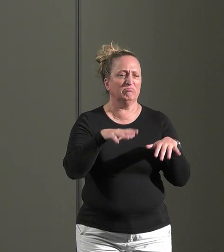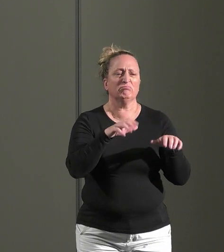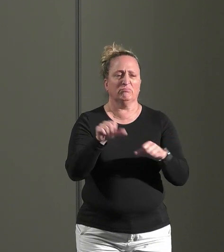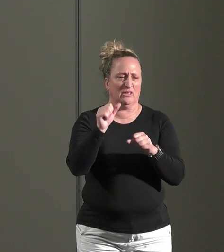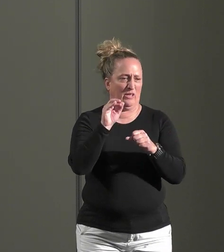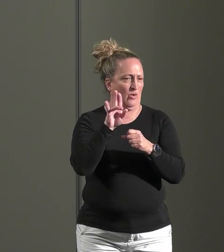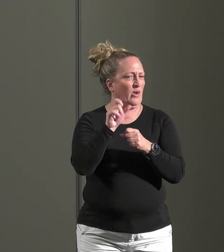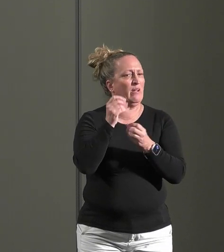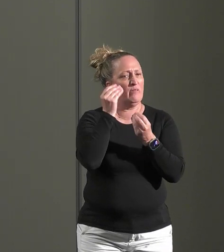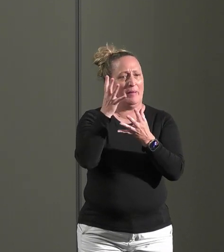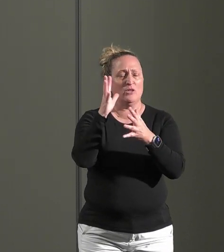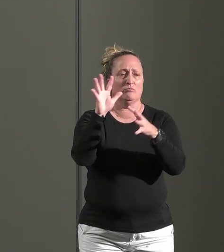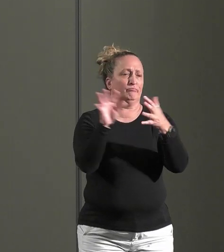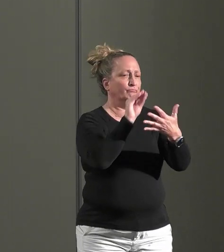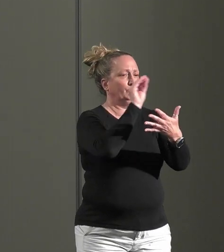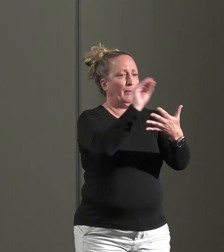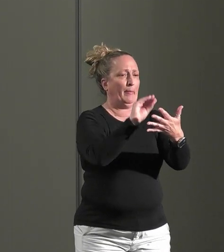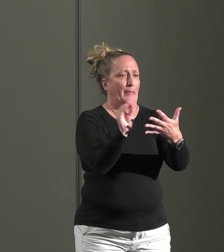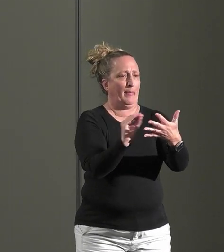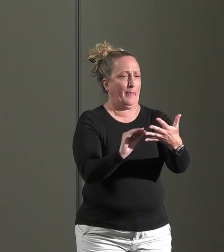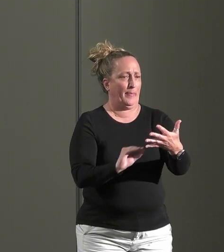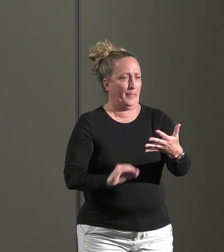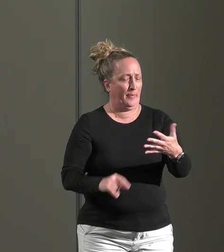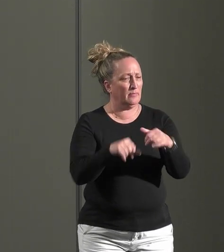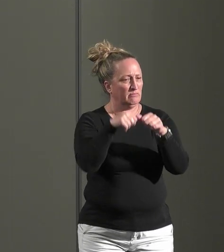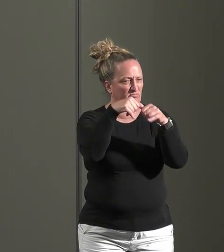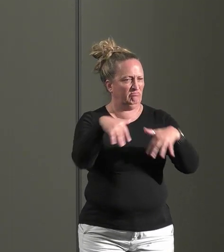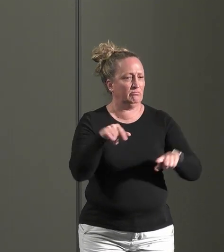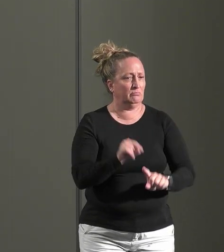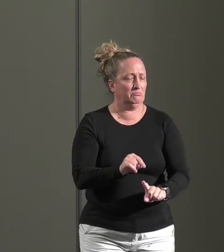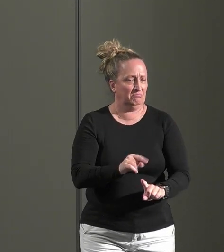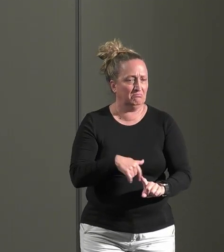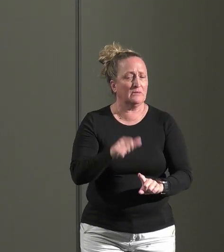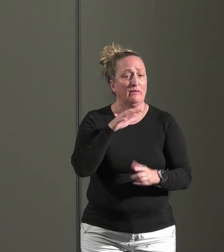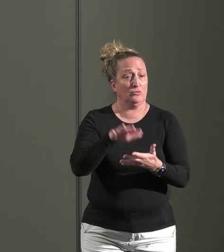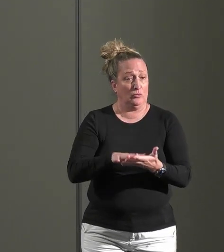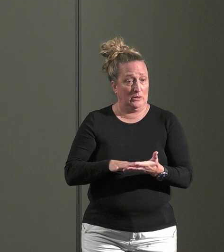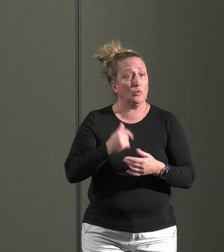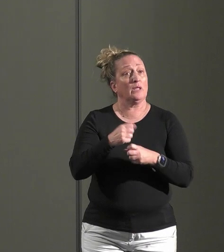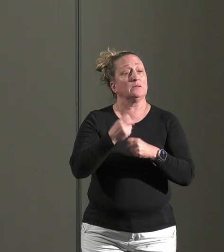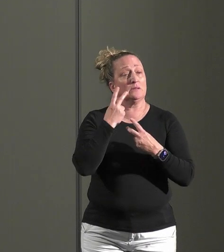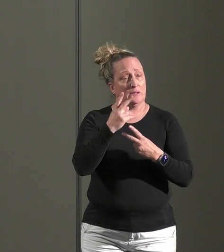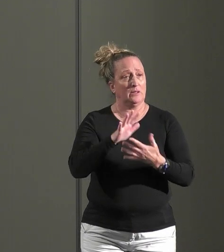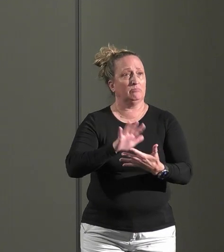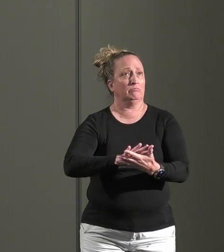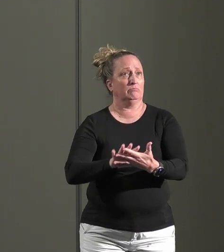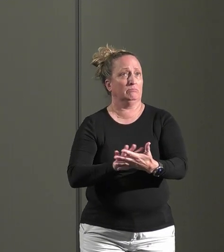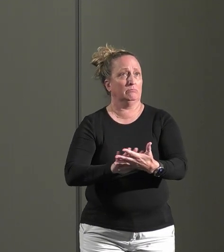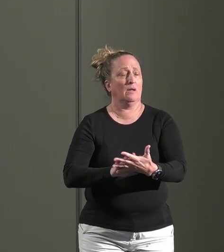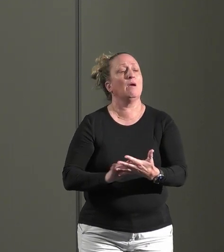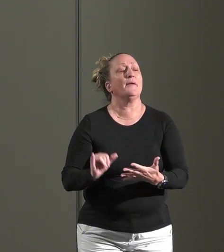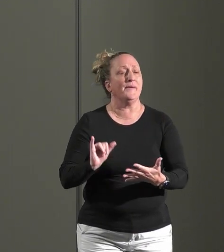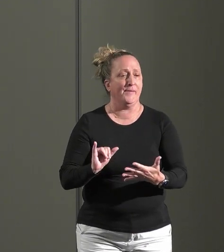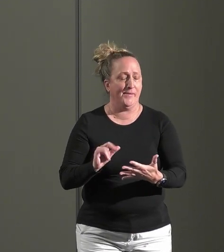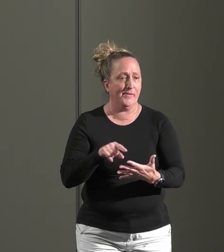information and map it to the accessibility tree that the screen reader gets to see. And, you know,